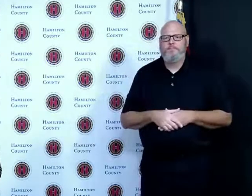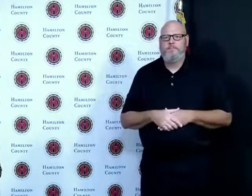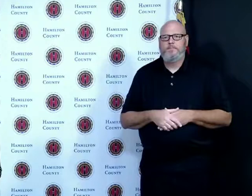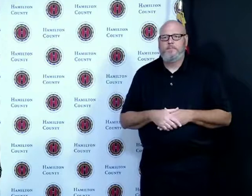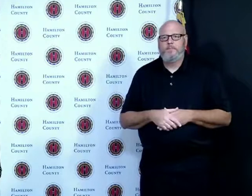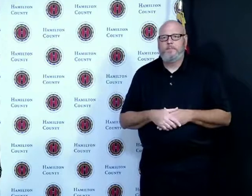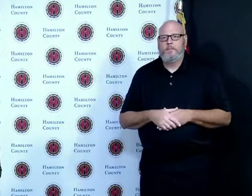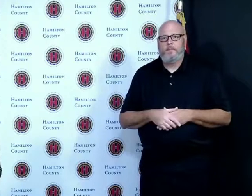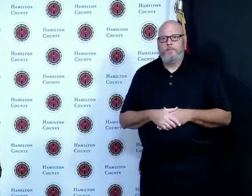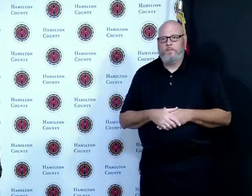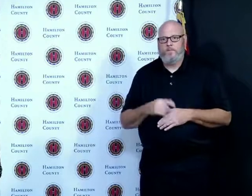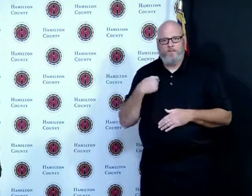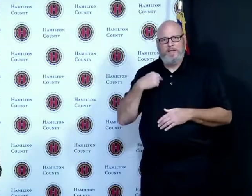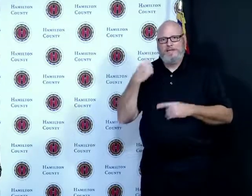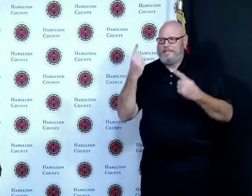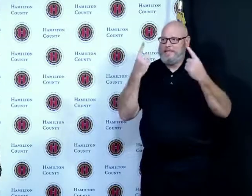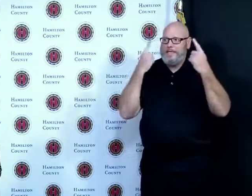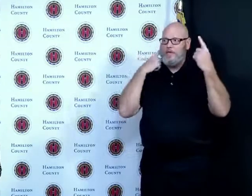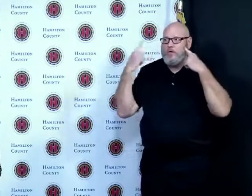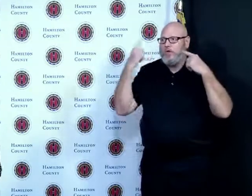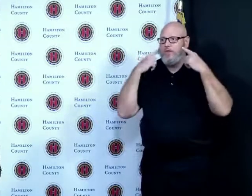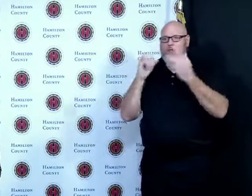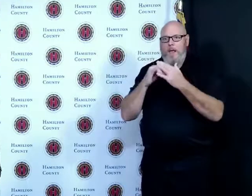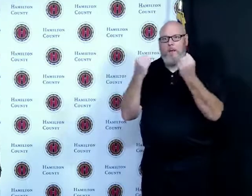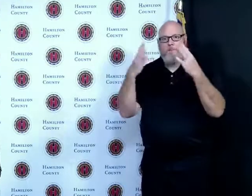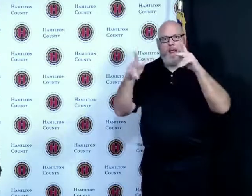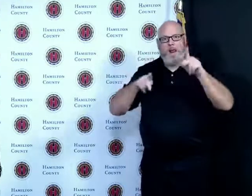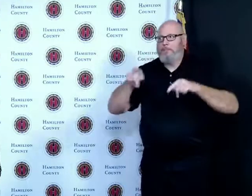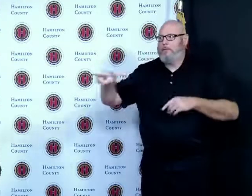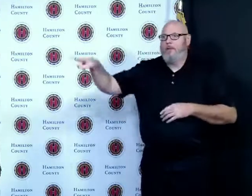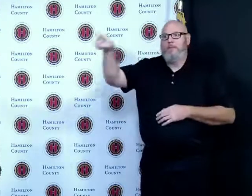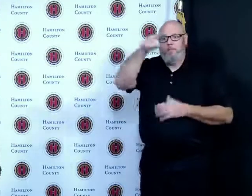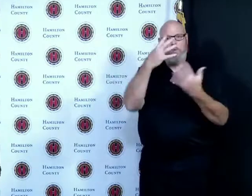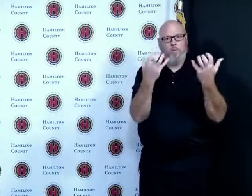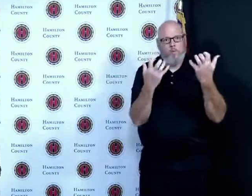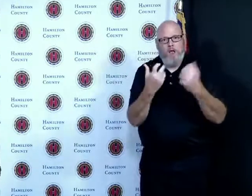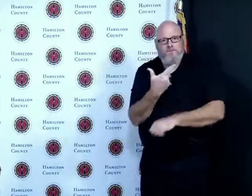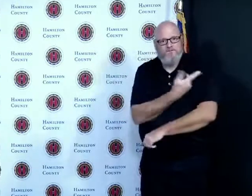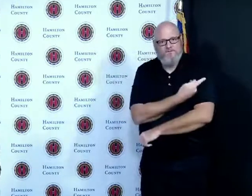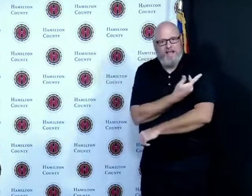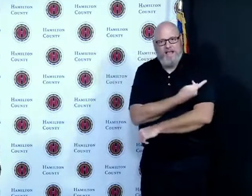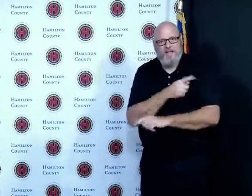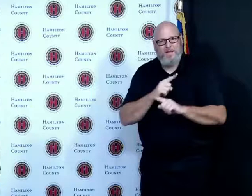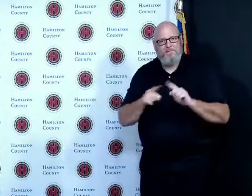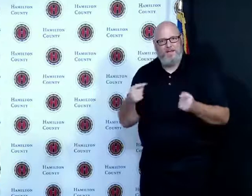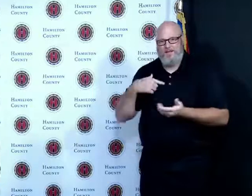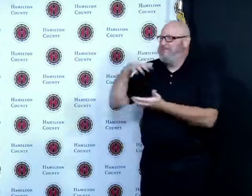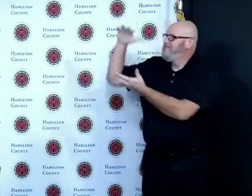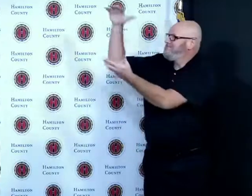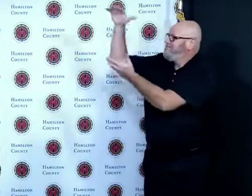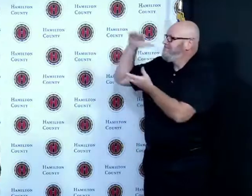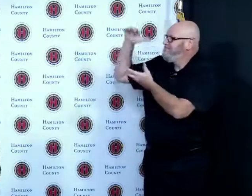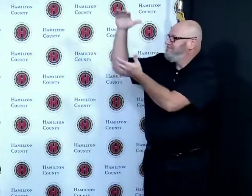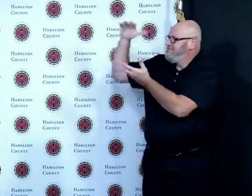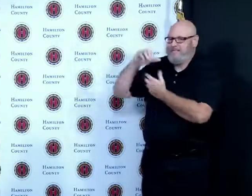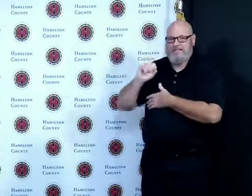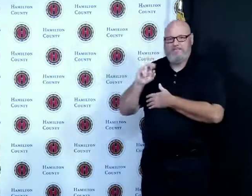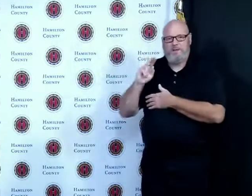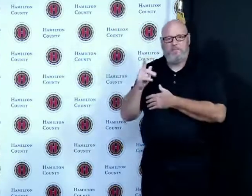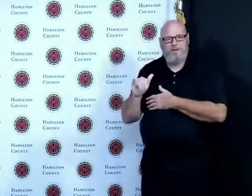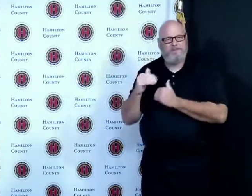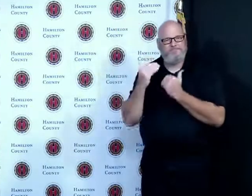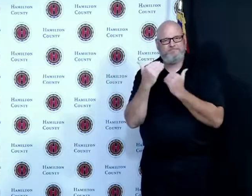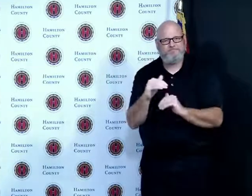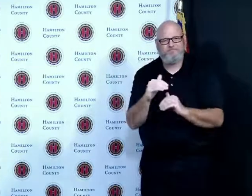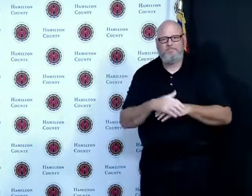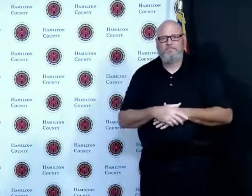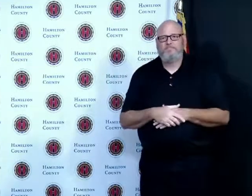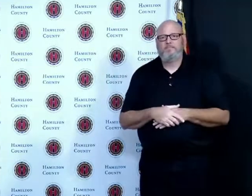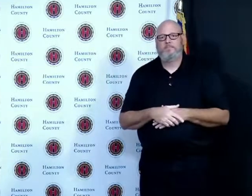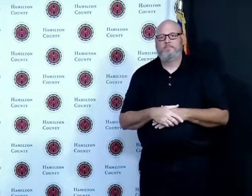the doses to do it and we are advocating but if if you have a frustration I should say maybe